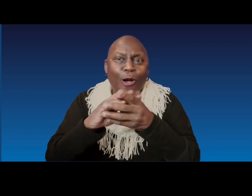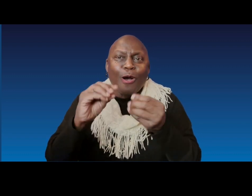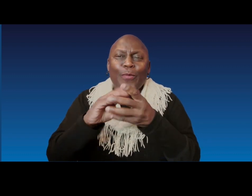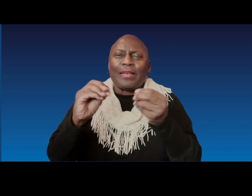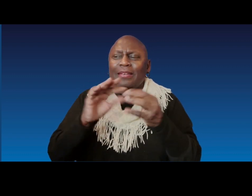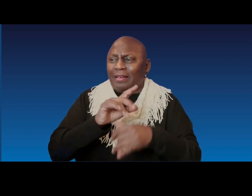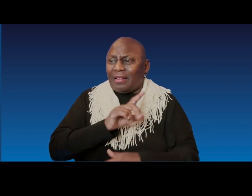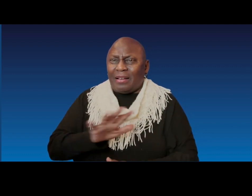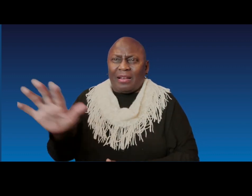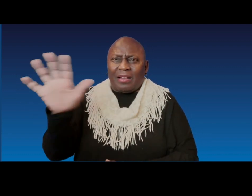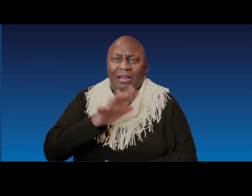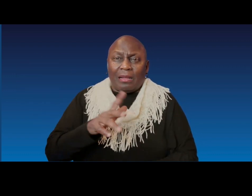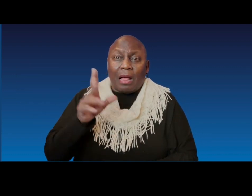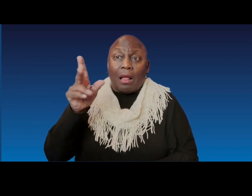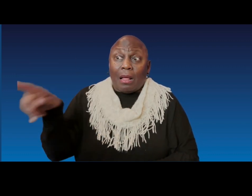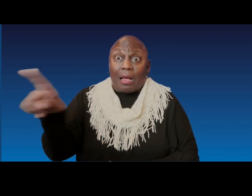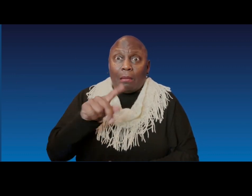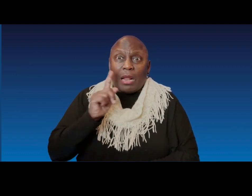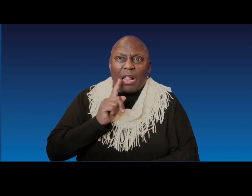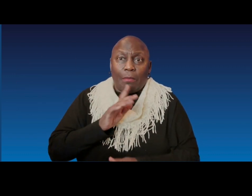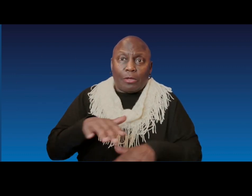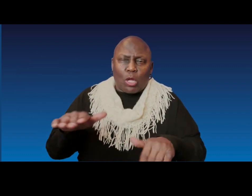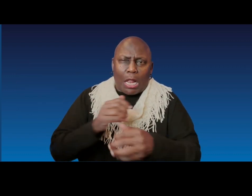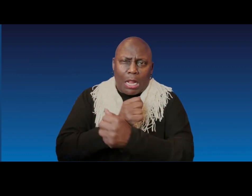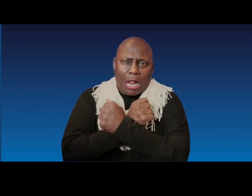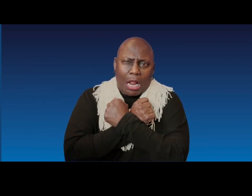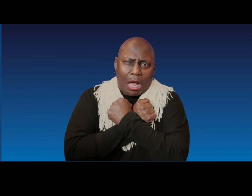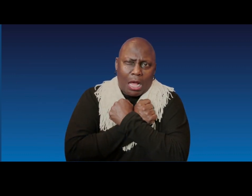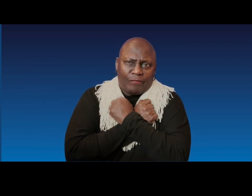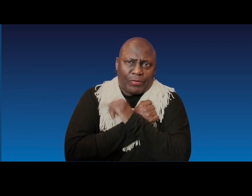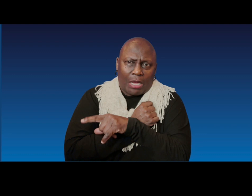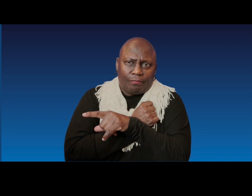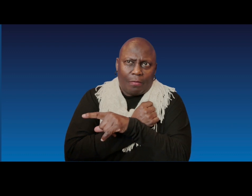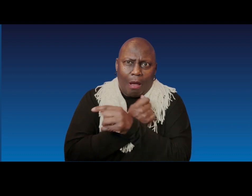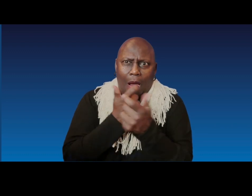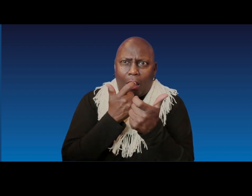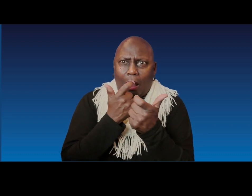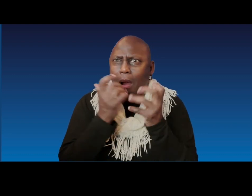Poetry, rhythmic use of the hands, storytelling and so forth.